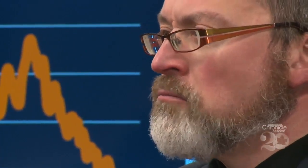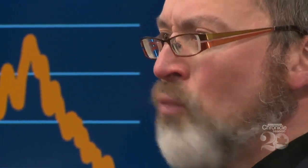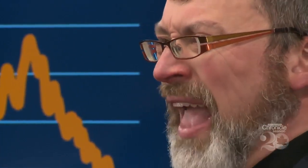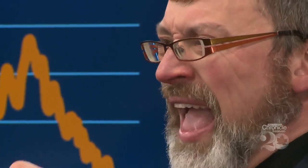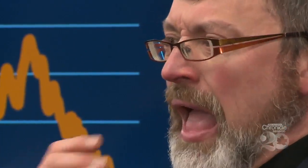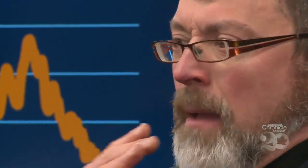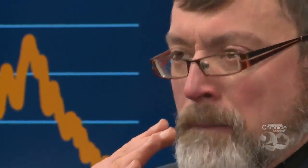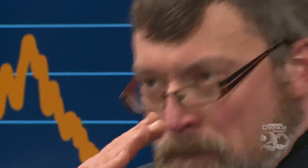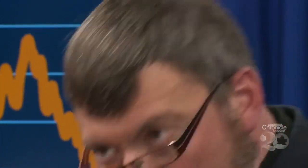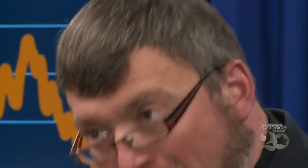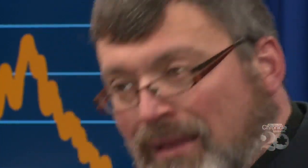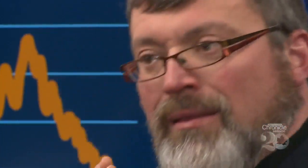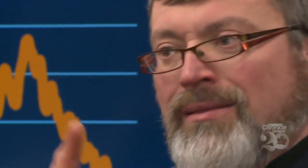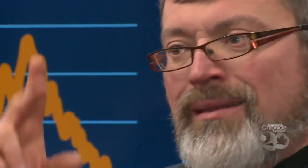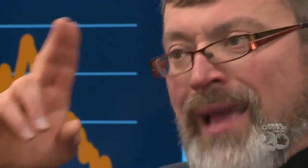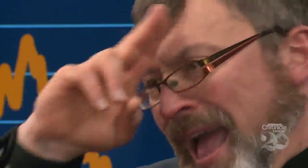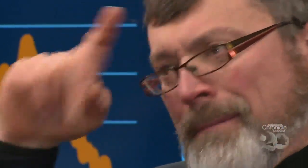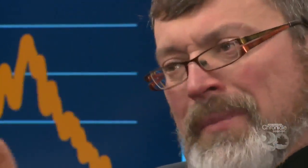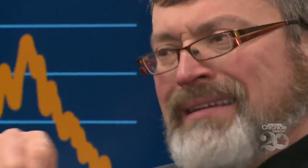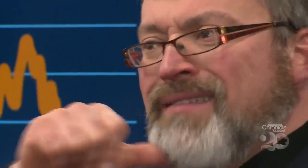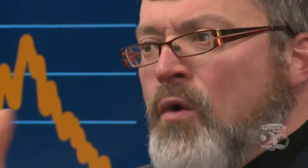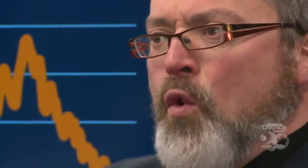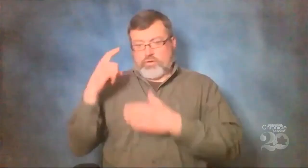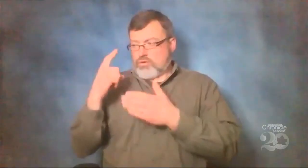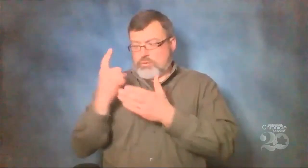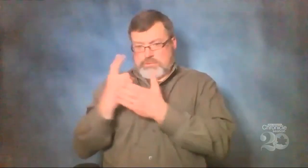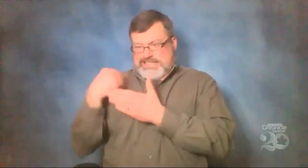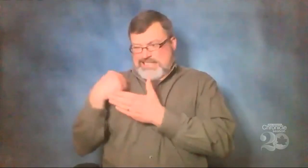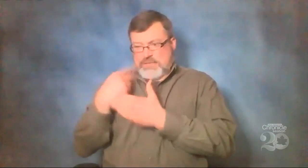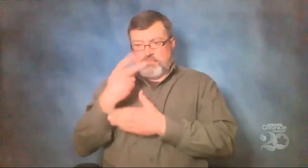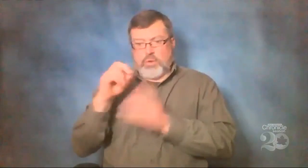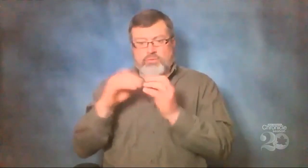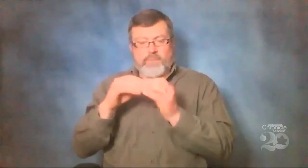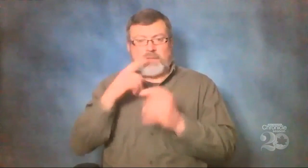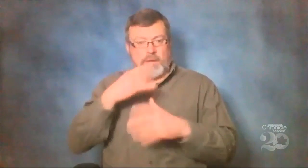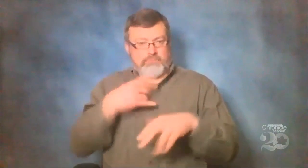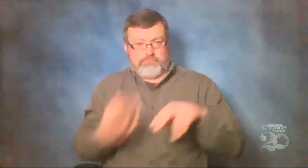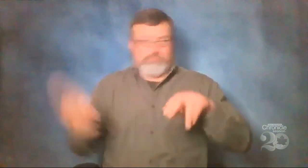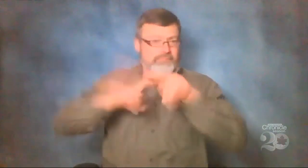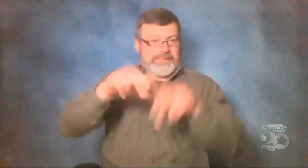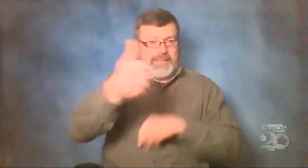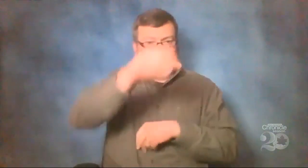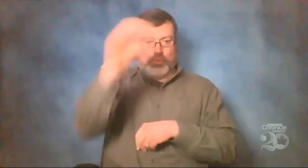OPENING HIS MOUTH, TILTING HIS HEAD, SHIFTING HIS EYES, PUFFI